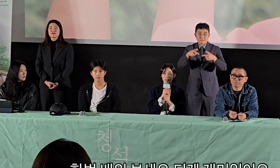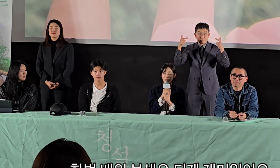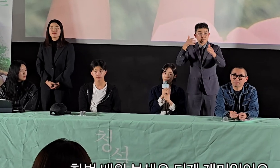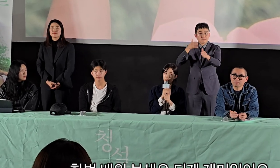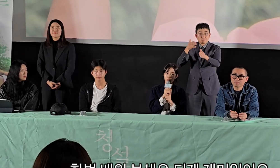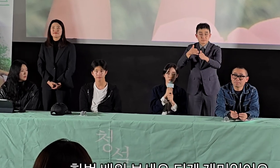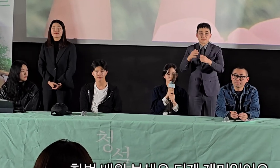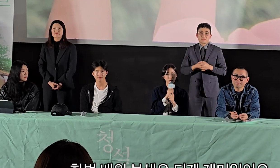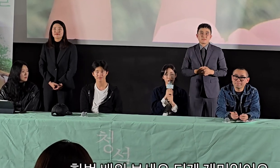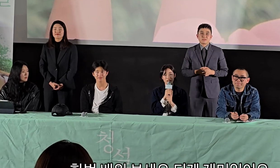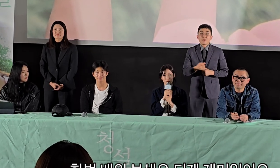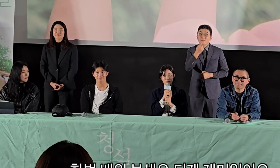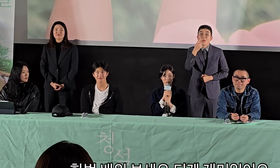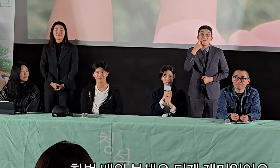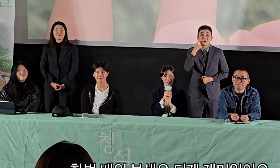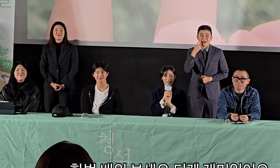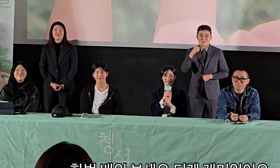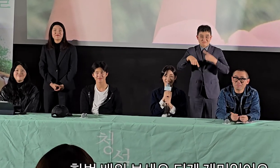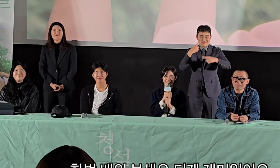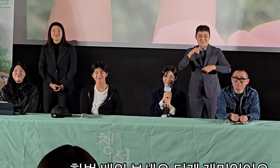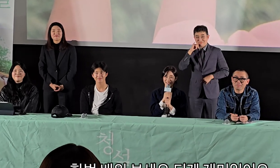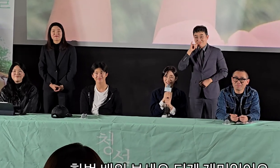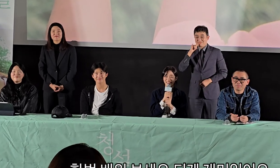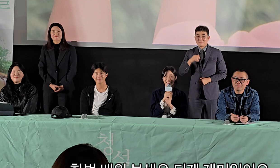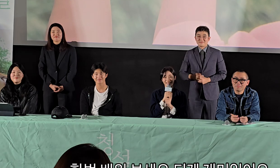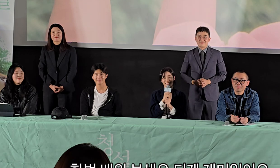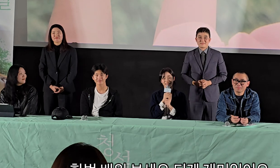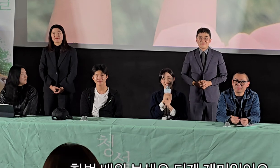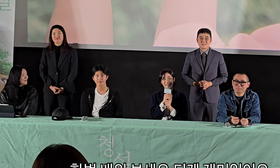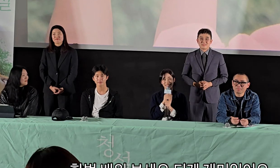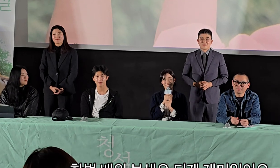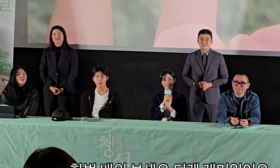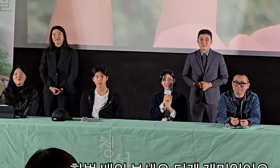It's so much fun.